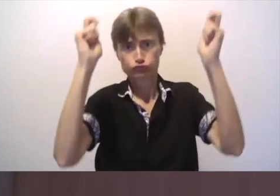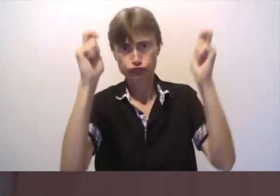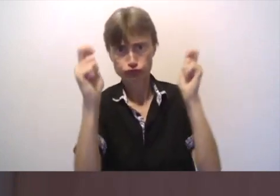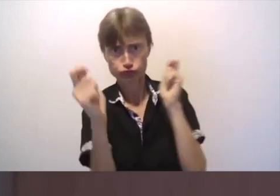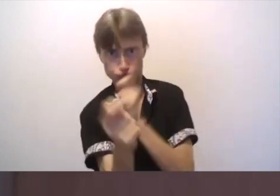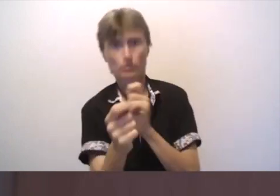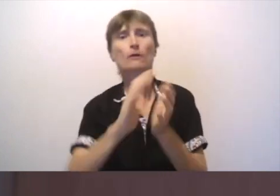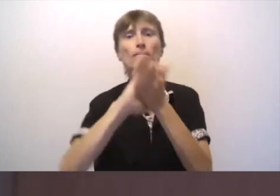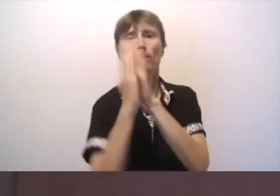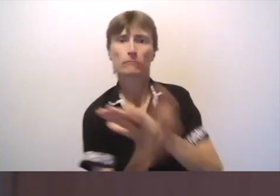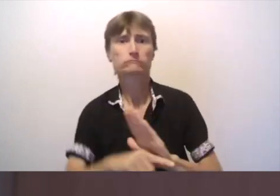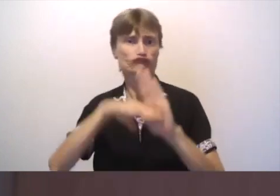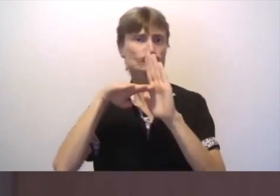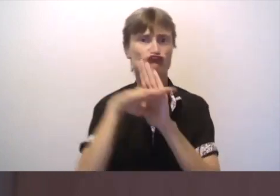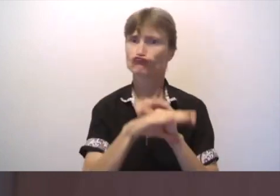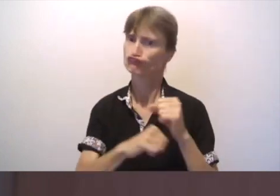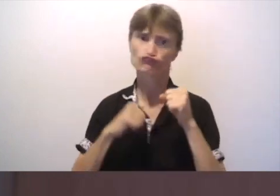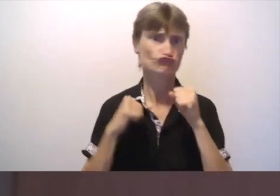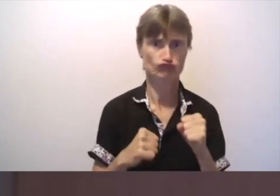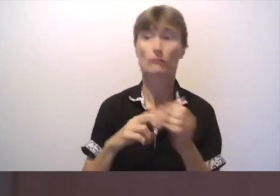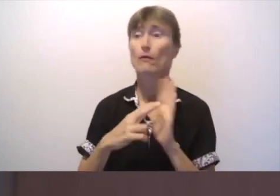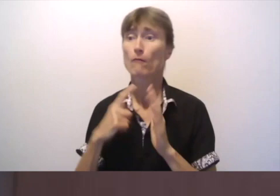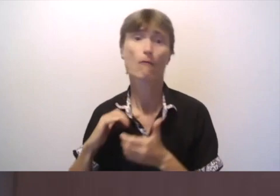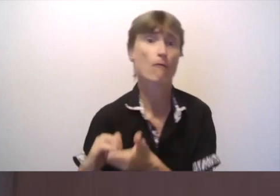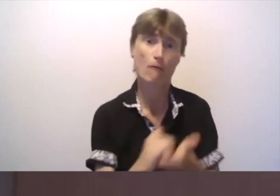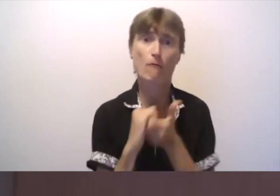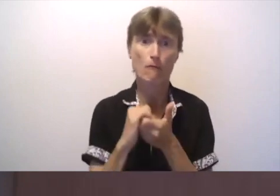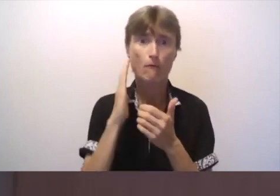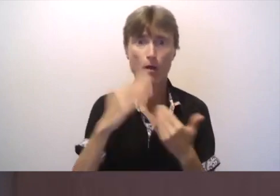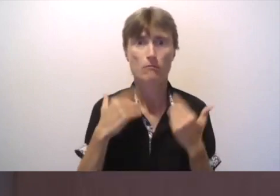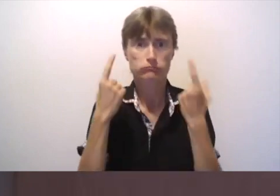with everyone to make the change we are not looking for band-aid solutions